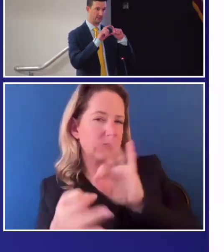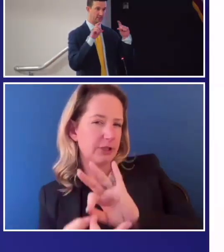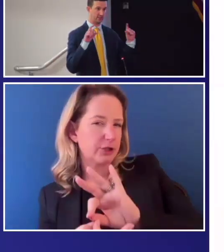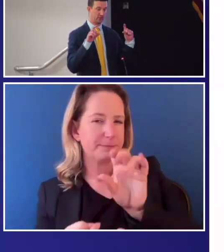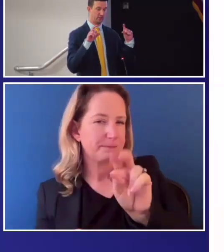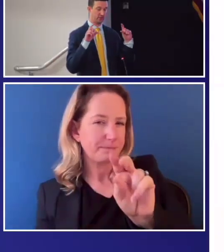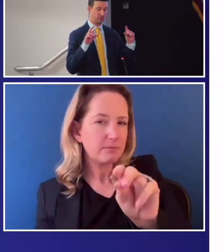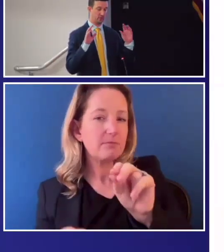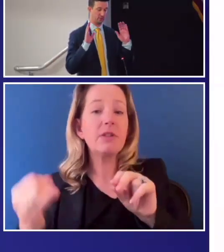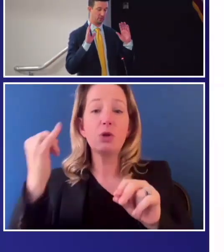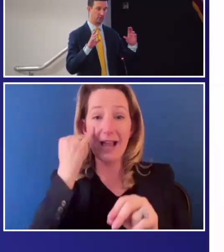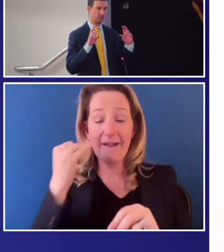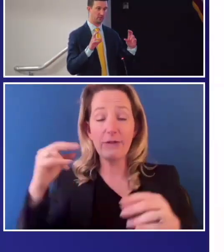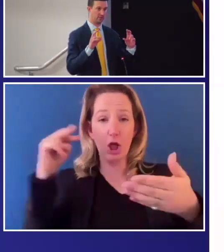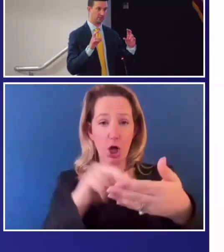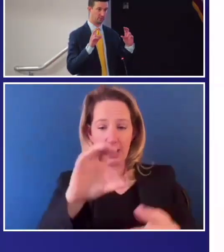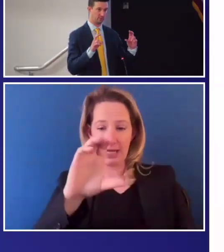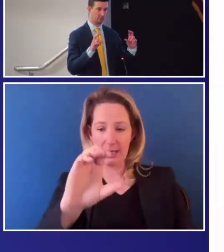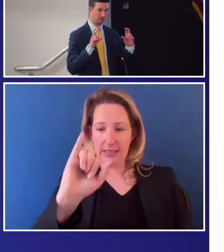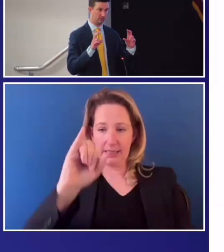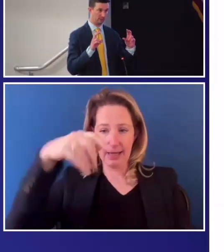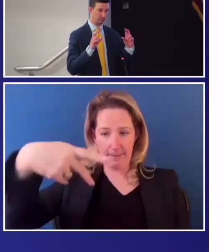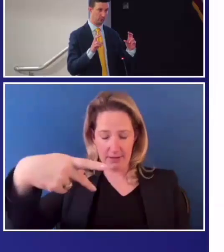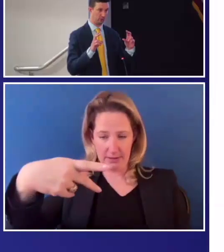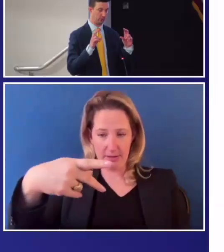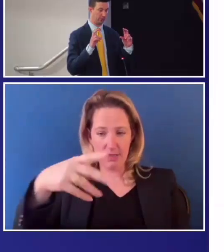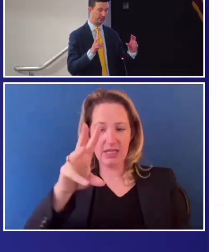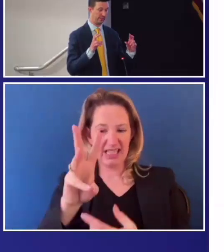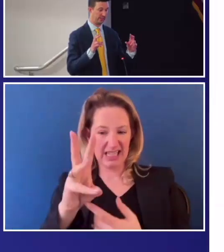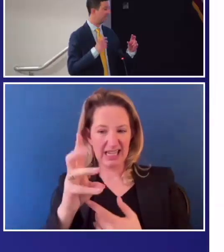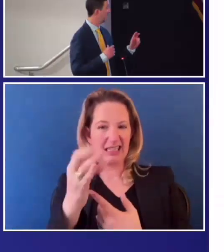six-digit CIP, so the most specific level of program that we can get,